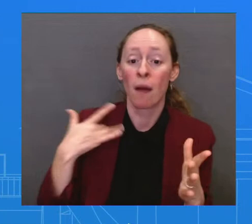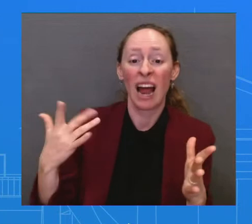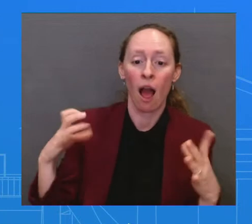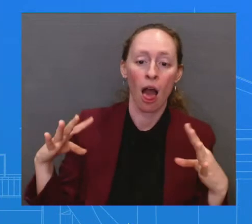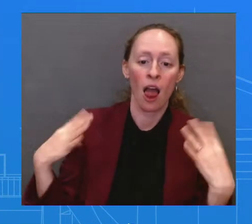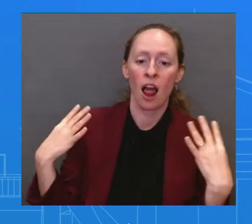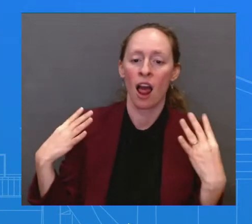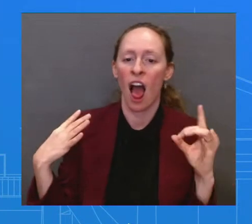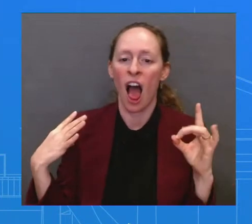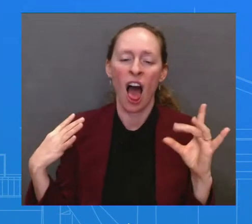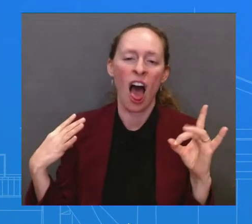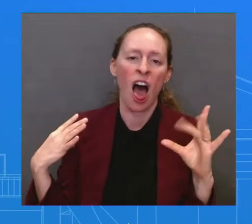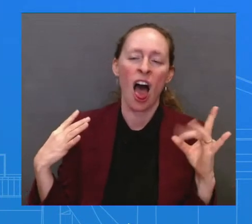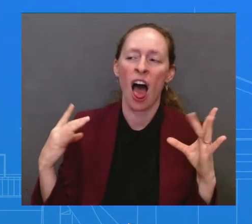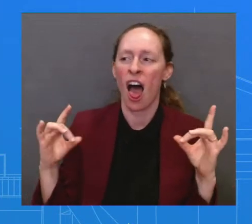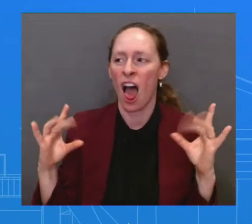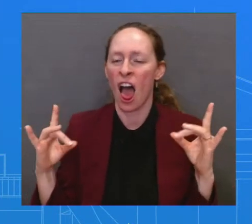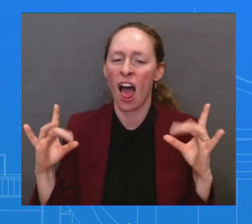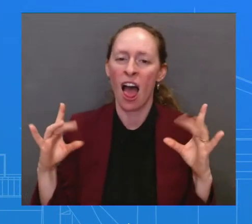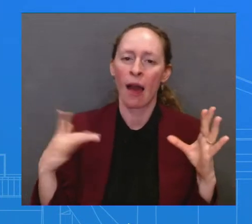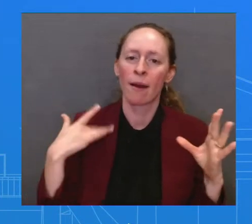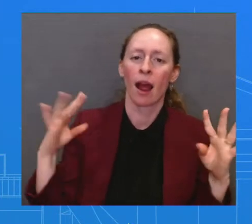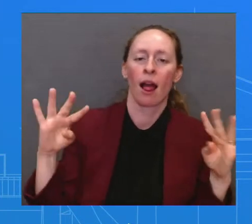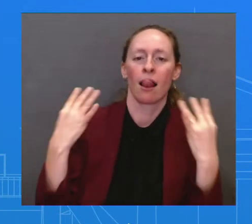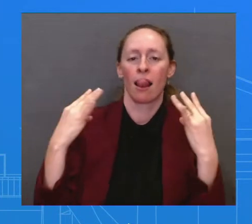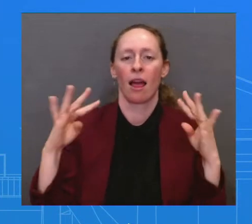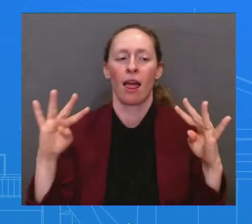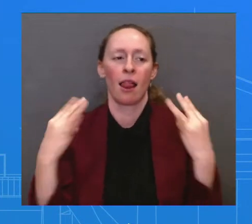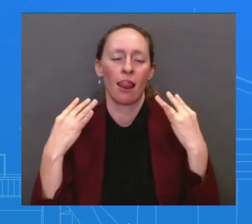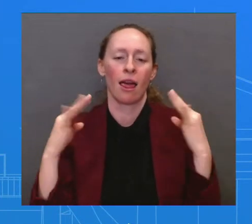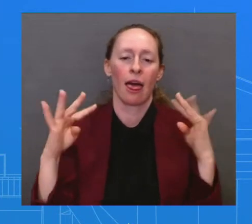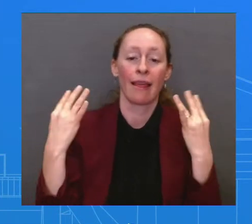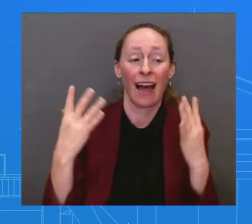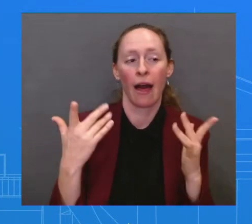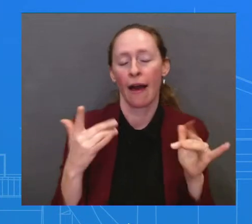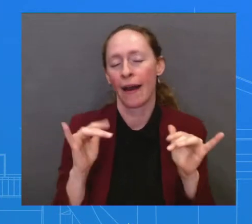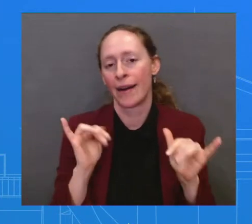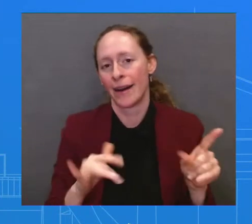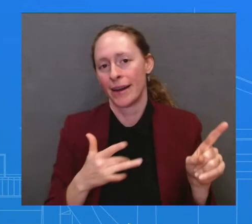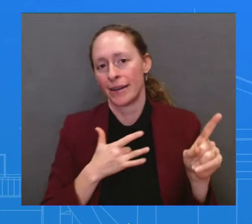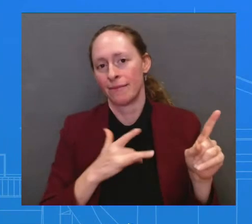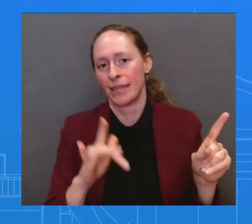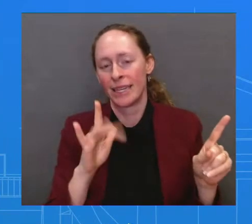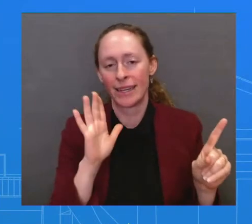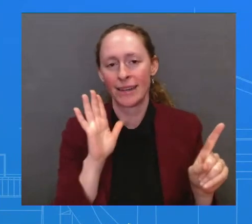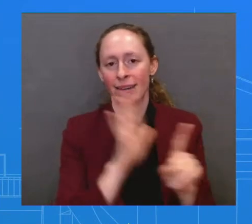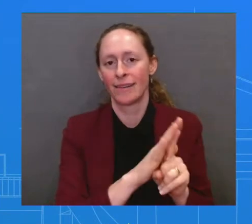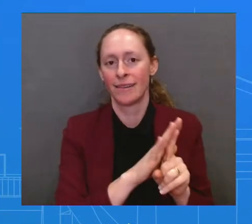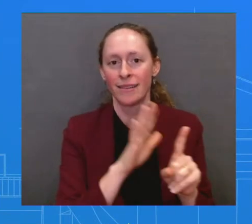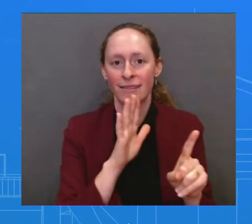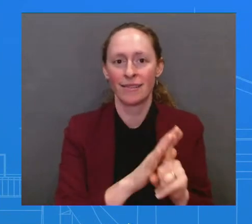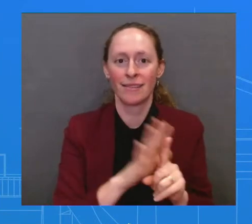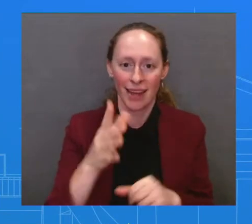That's what I can speak to. I did see those reports. I would have to go back and get a sense from the team and give you a bett- -- an answer on that.